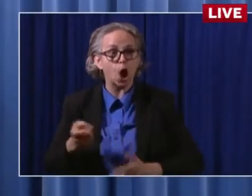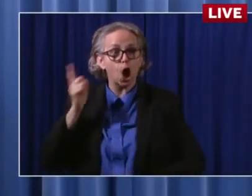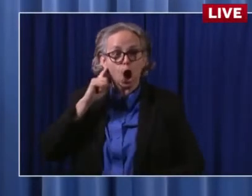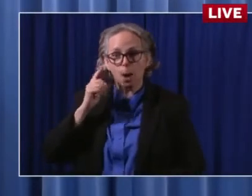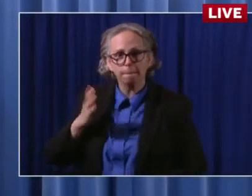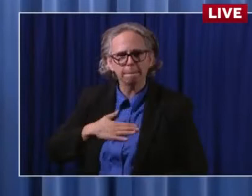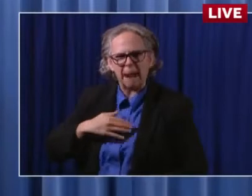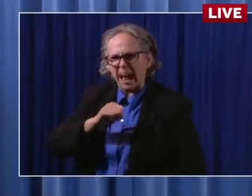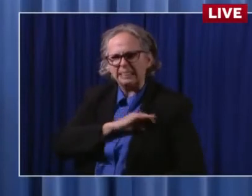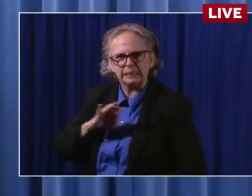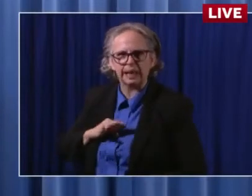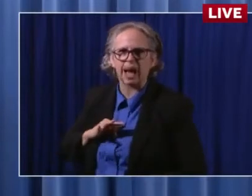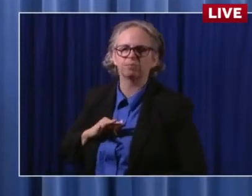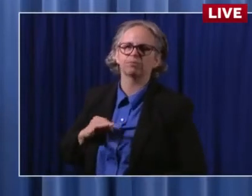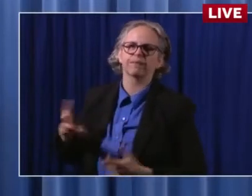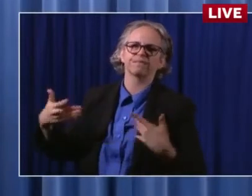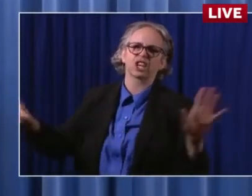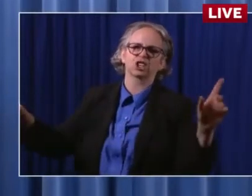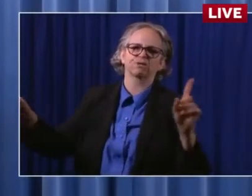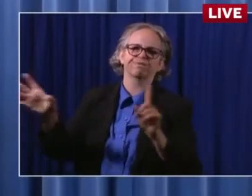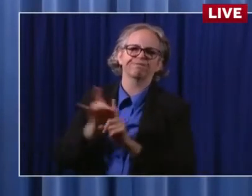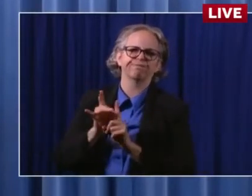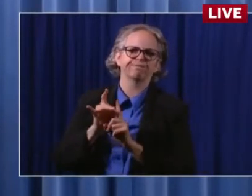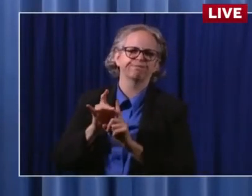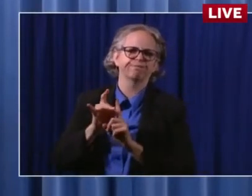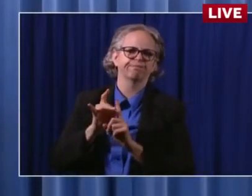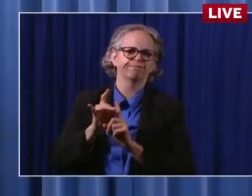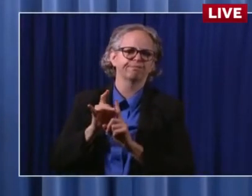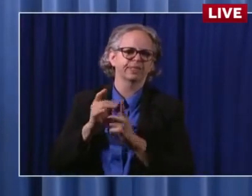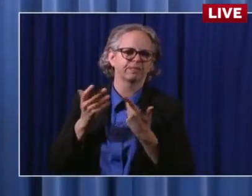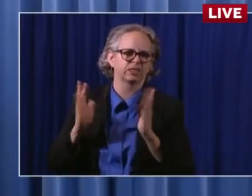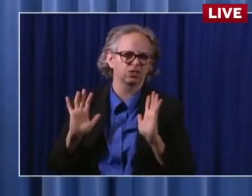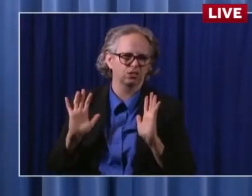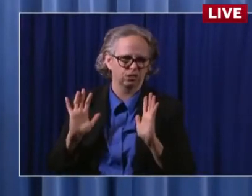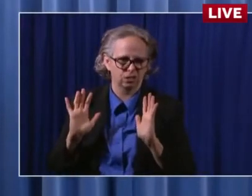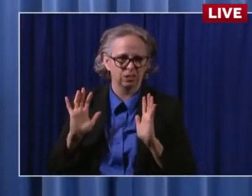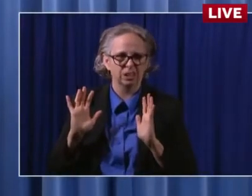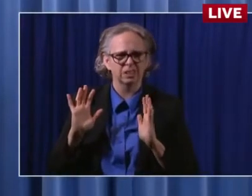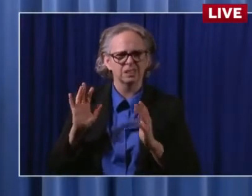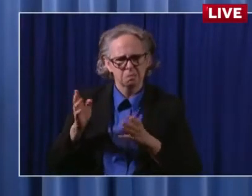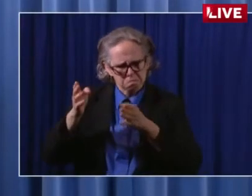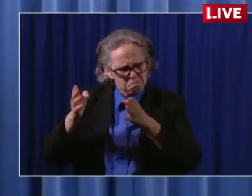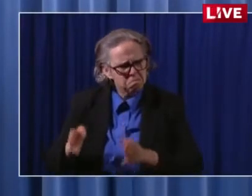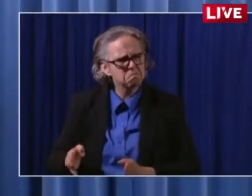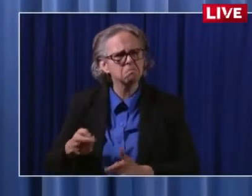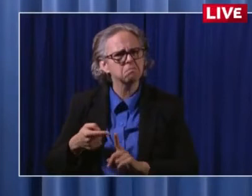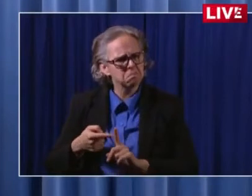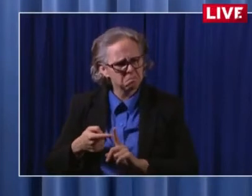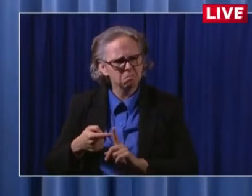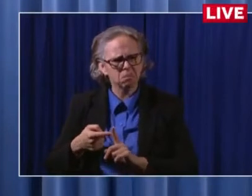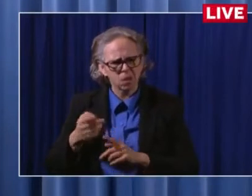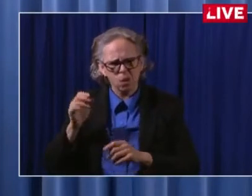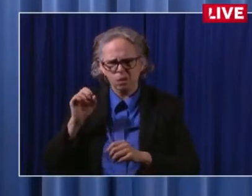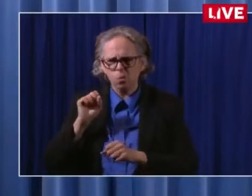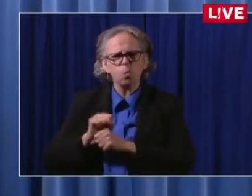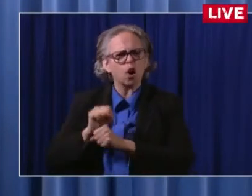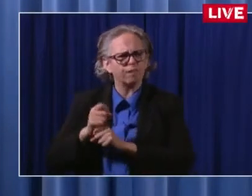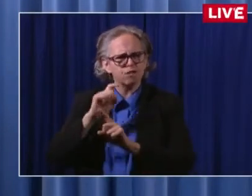WE RECEIVED WORD TODAY THAT SOMEONE ON MY STAFF HAS TESTED POSITIVE FOR COVID-19.